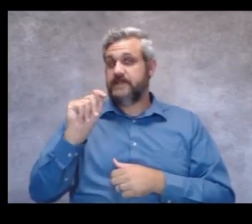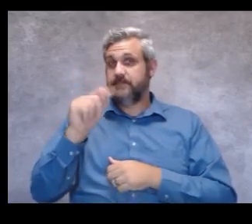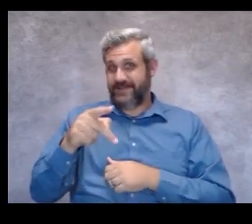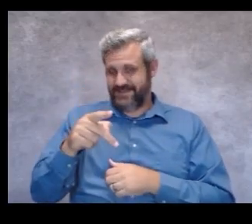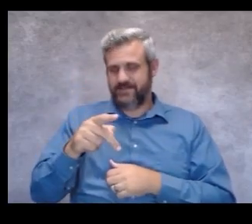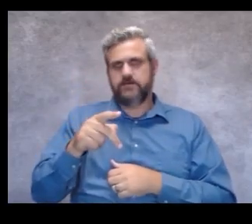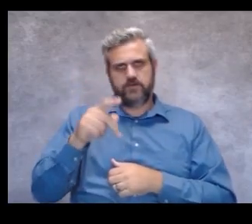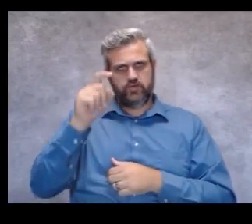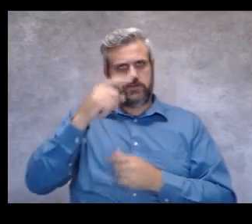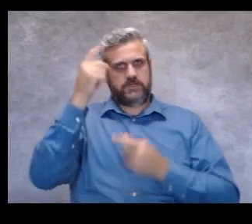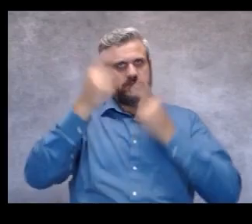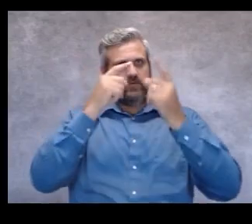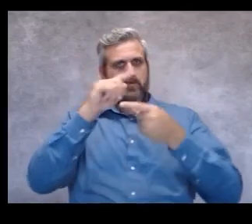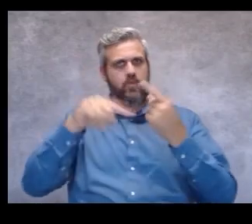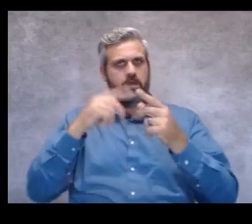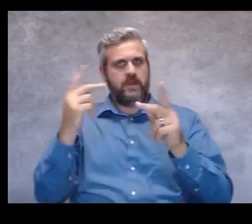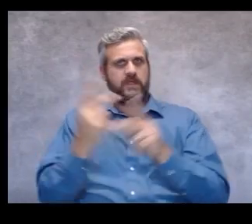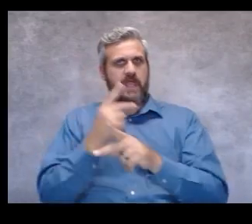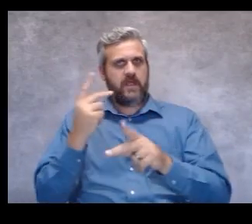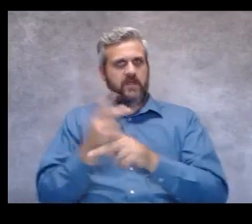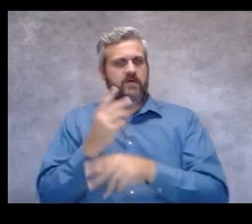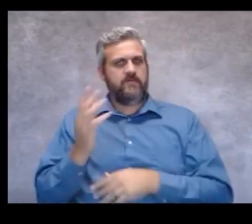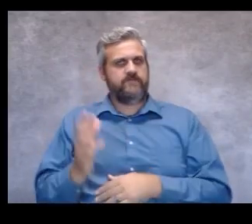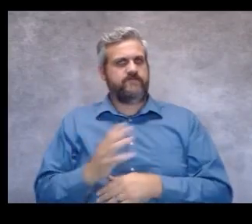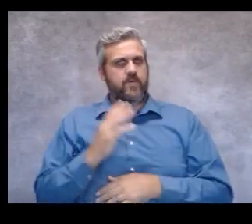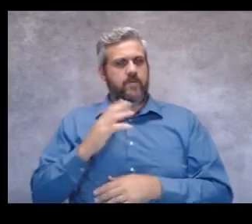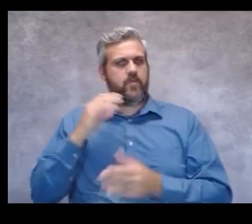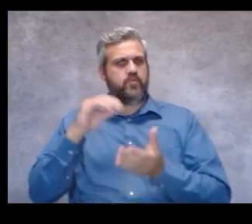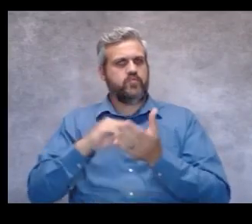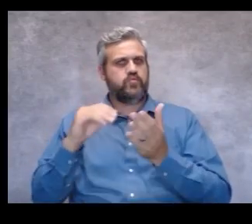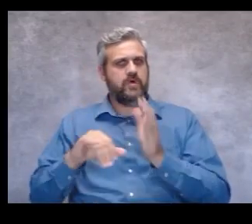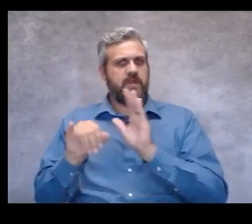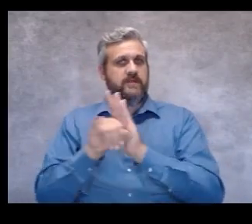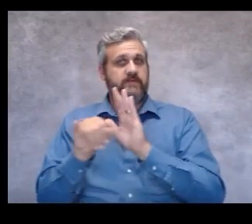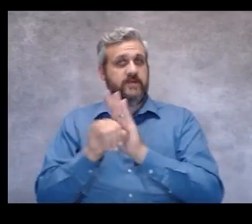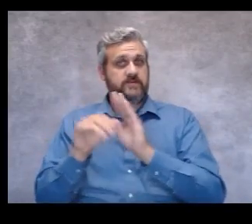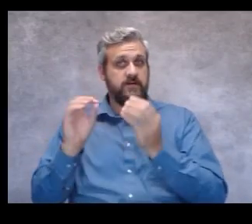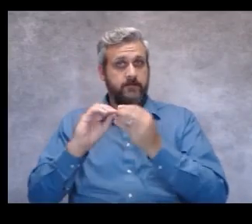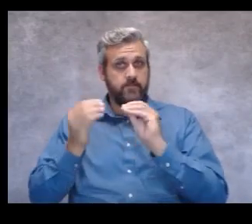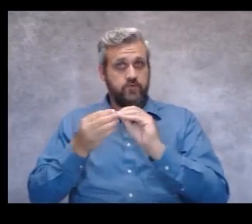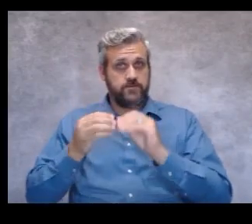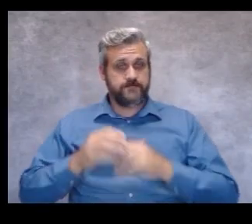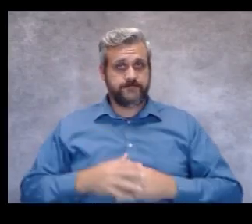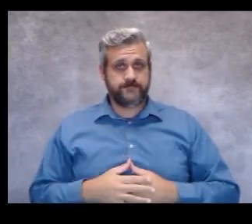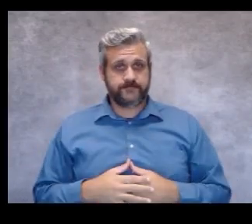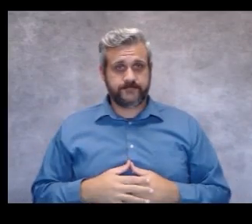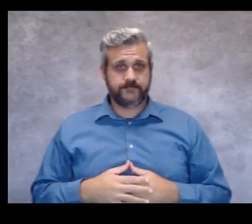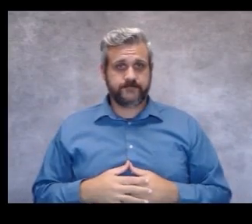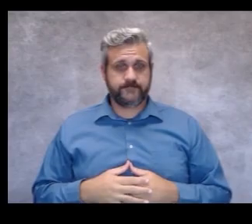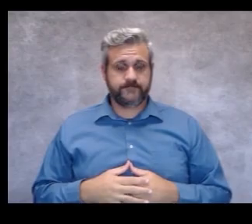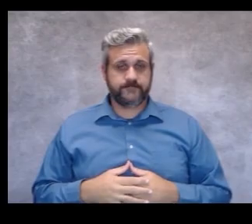be considered when calculating formal student identification numbers.